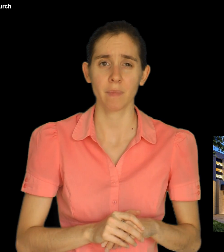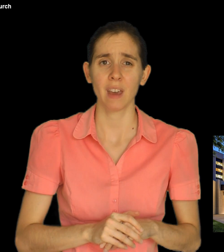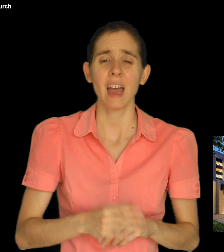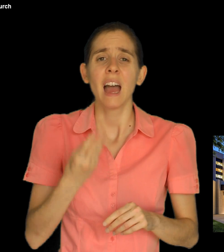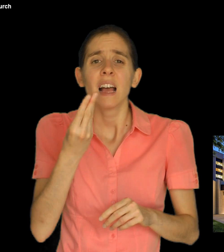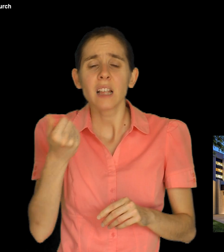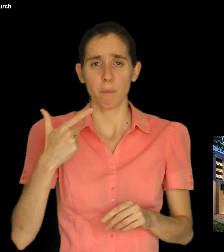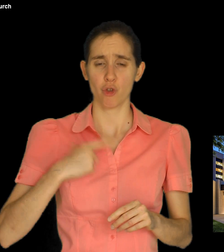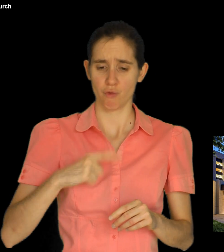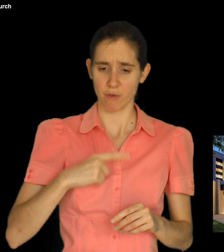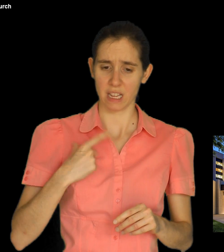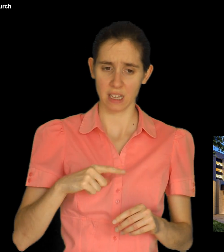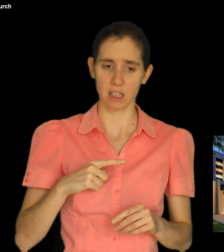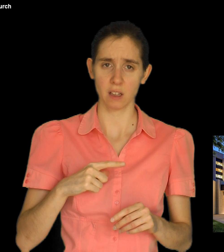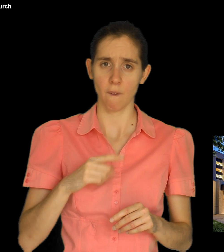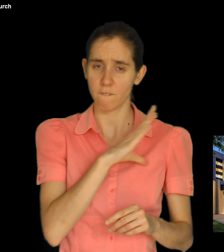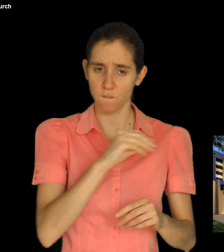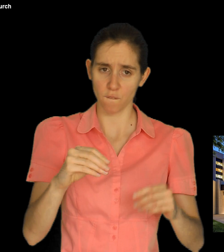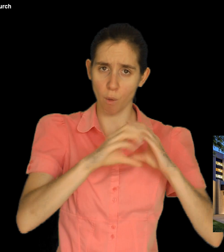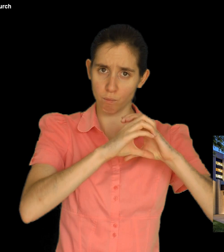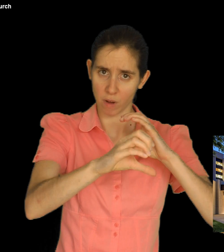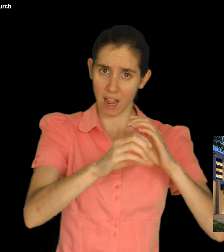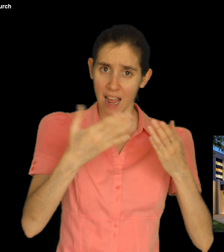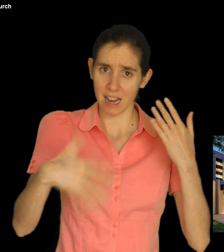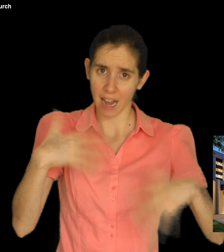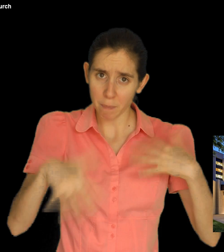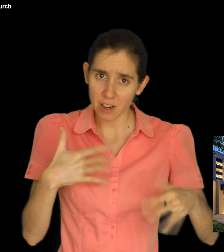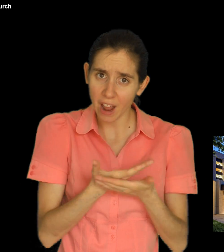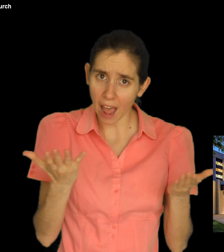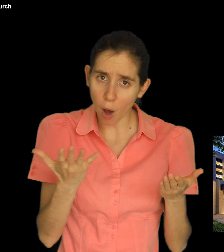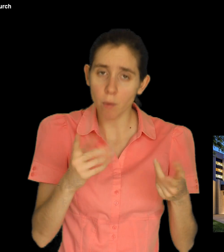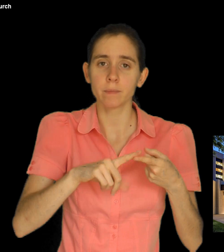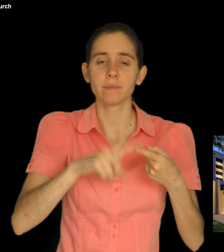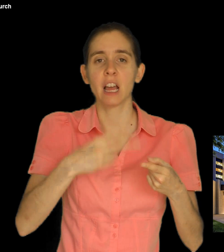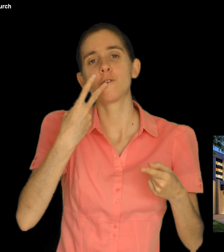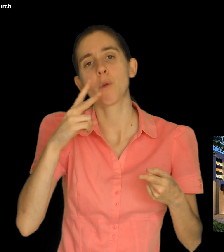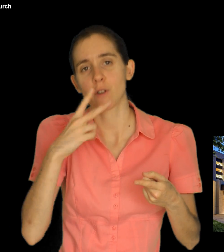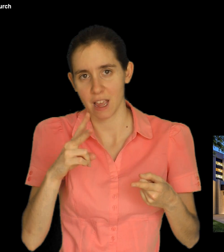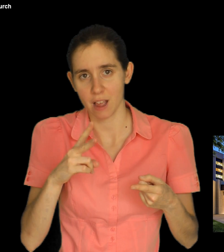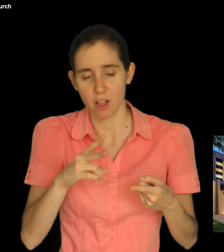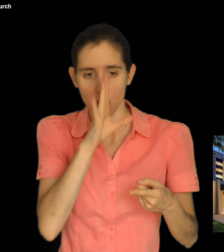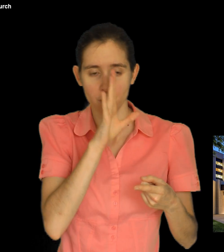the causes of damage are: first smoking, which directly damages the coronary